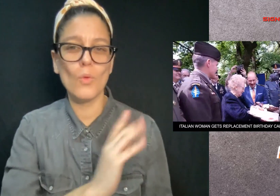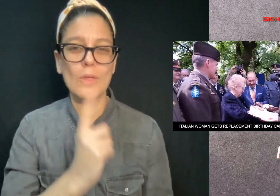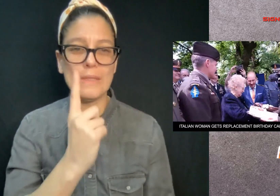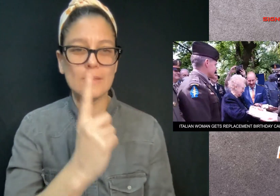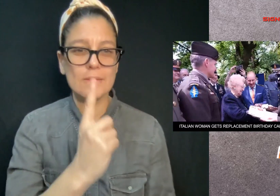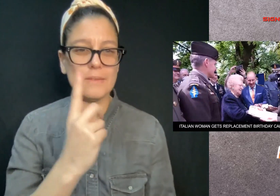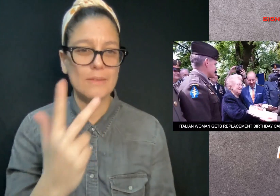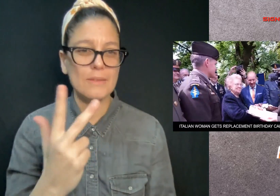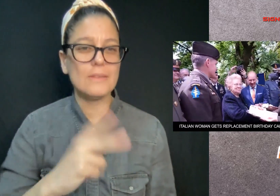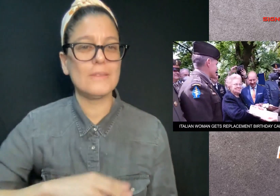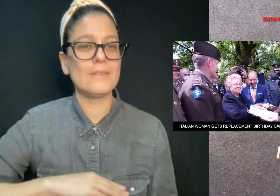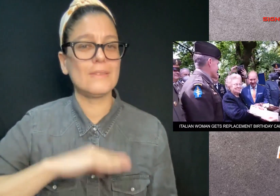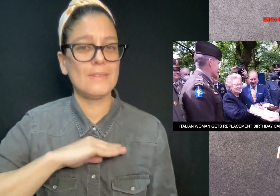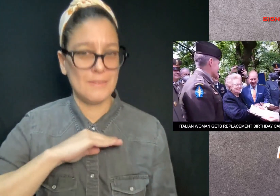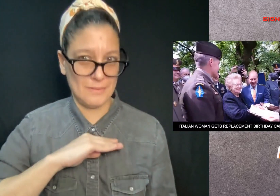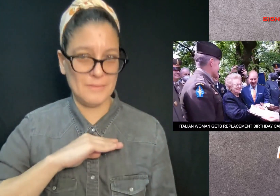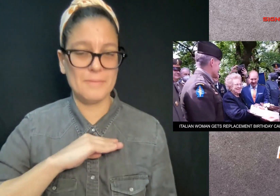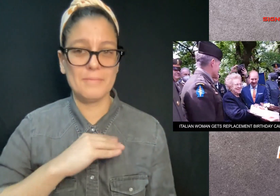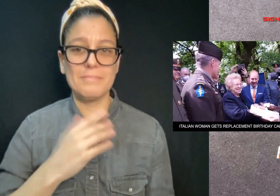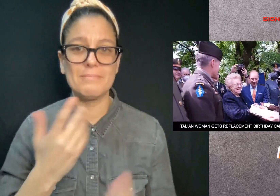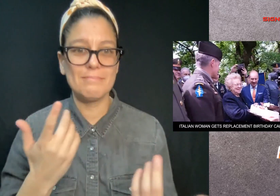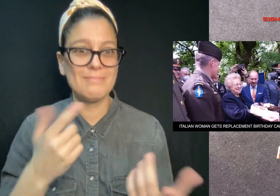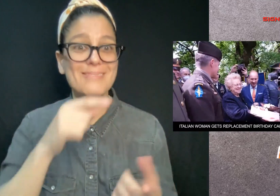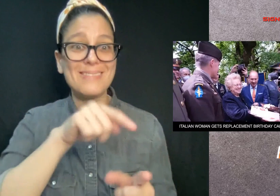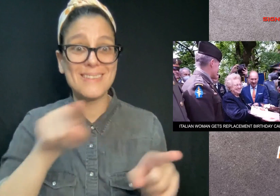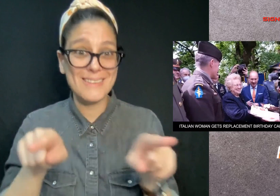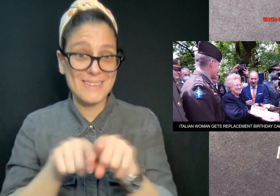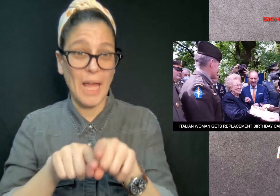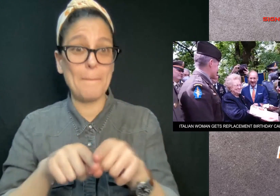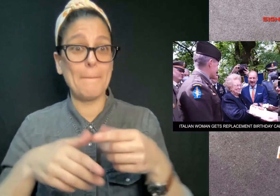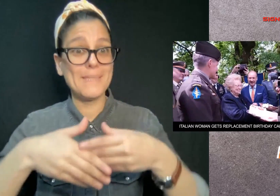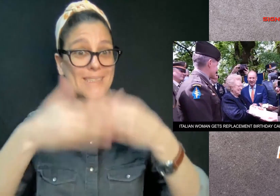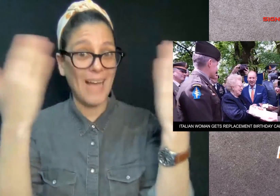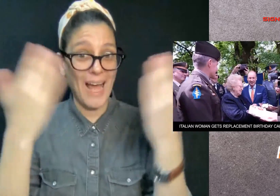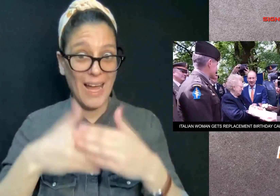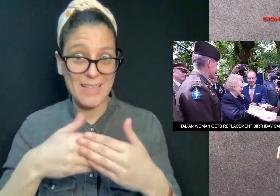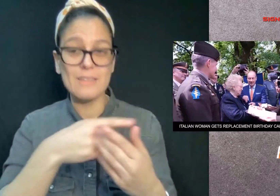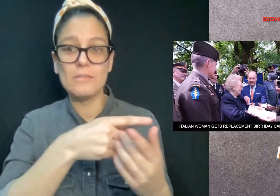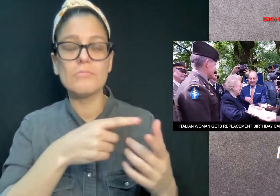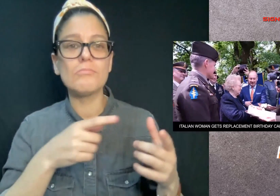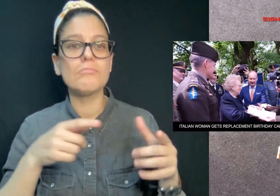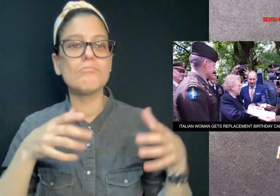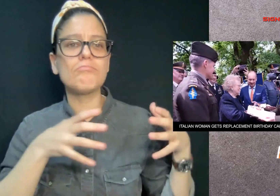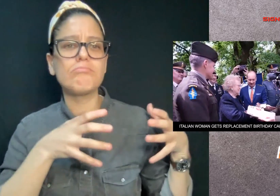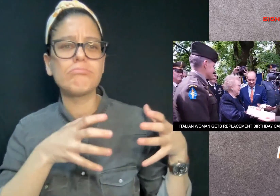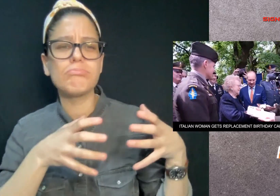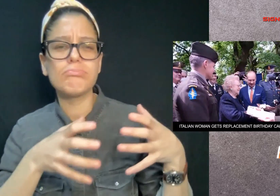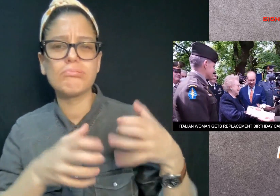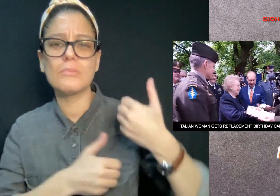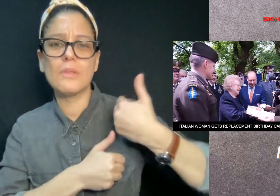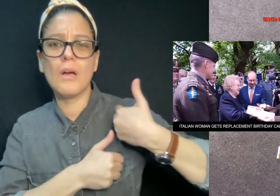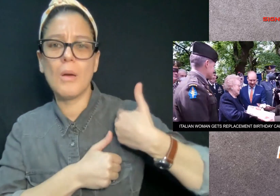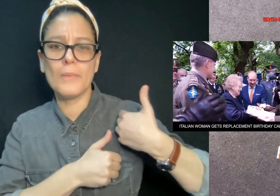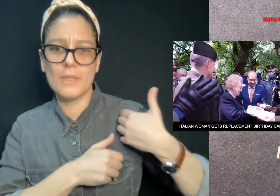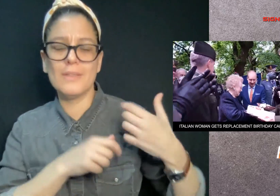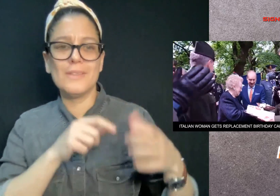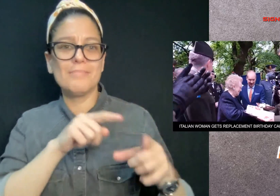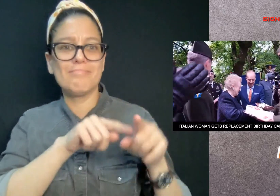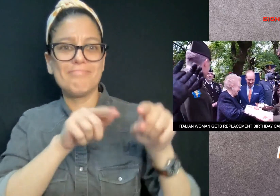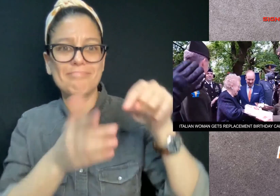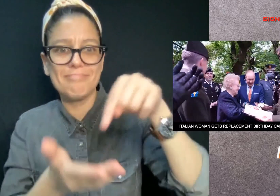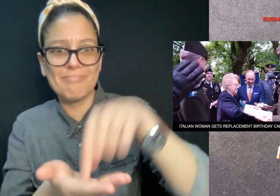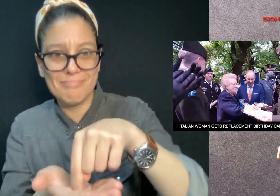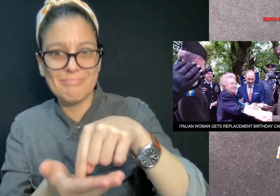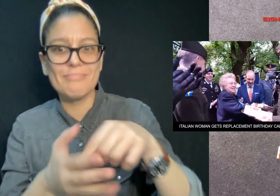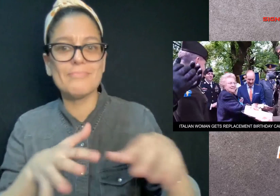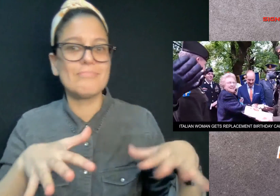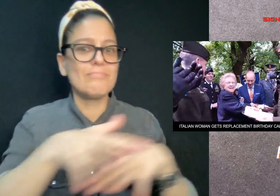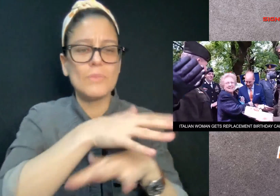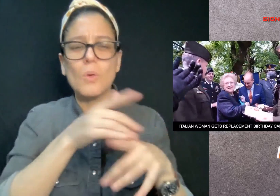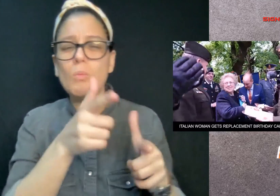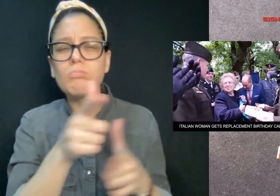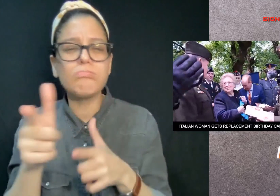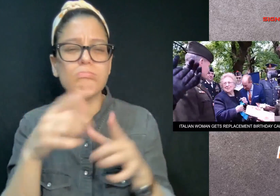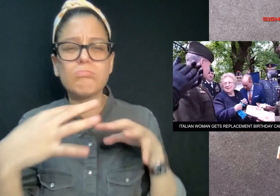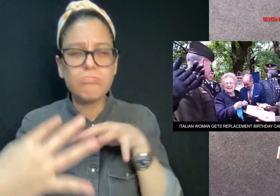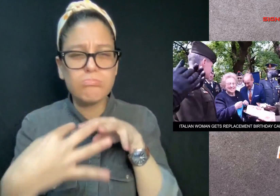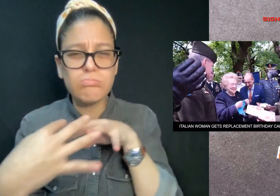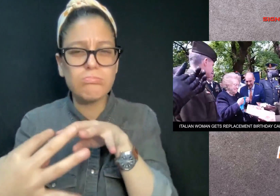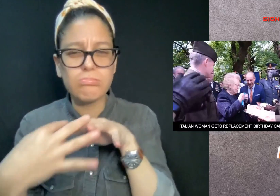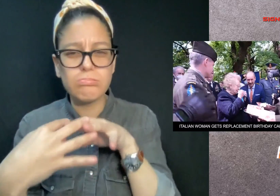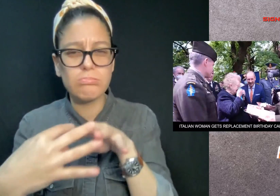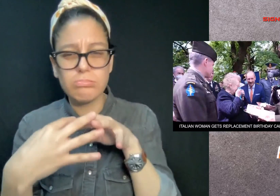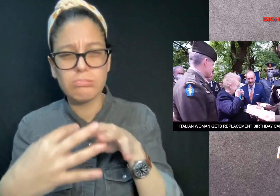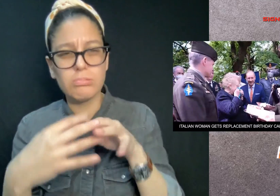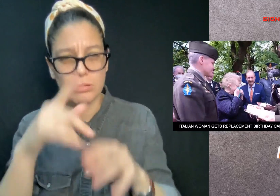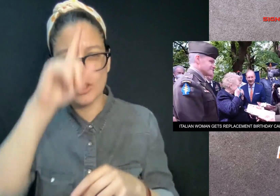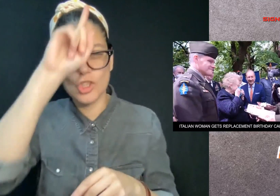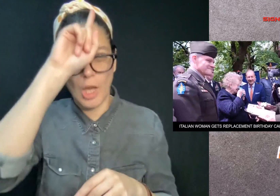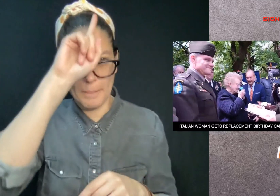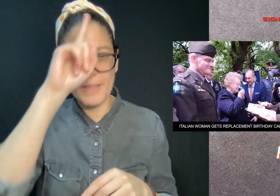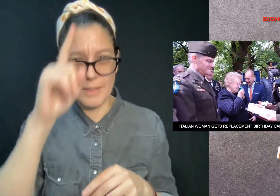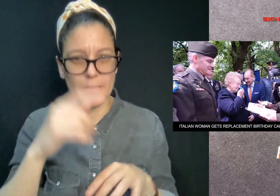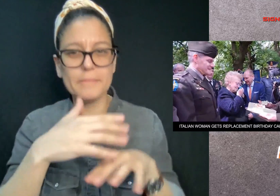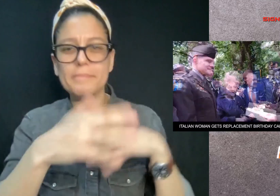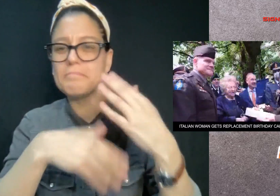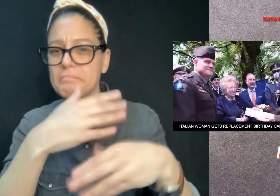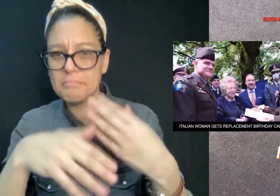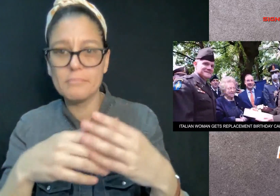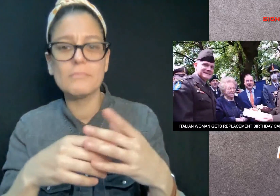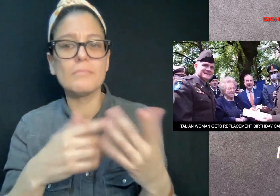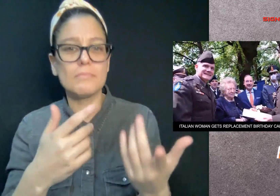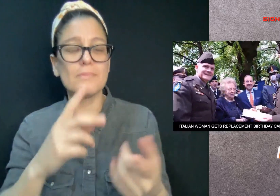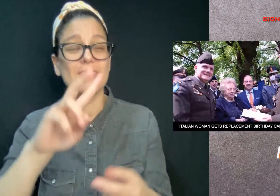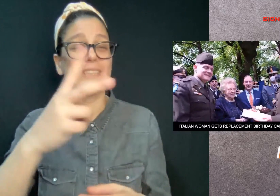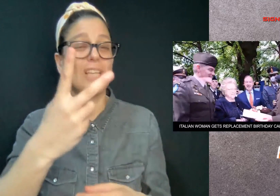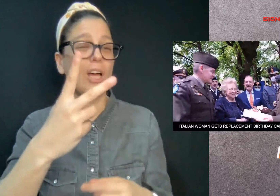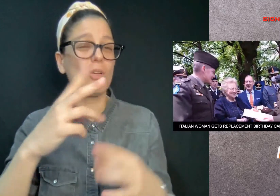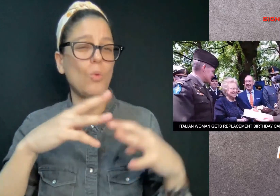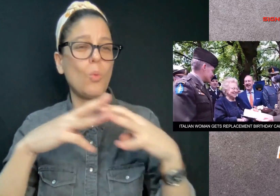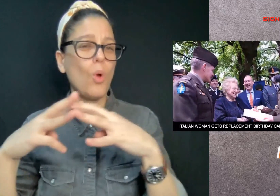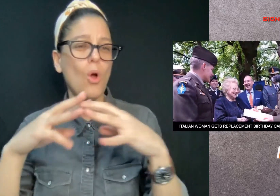for her 13th birthday it was also the same day US troops arrived in her hometown after